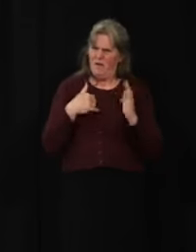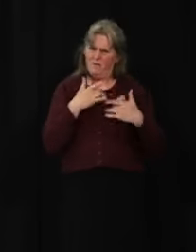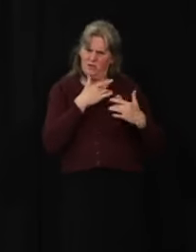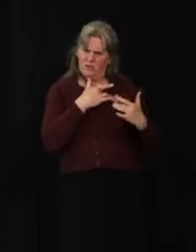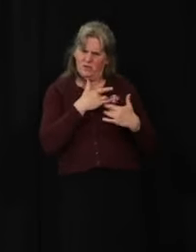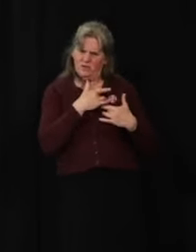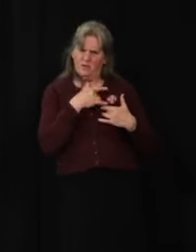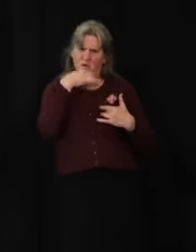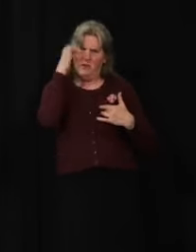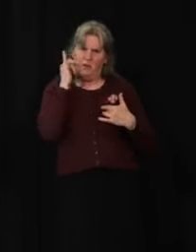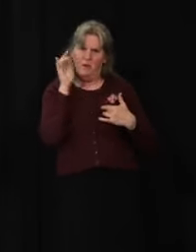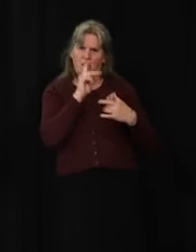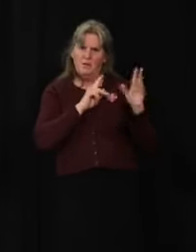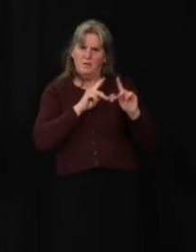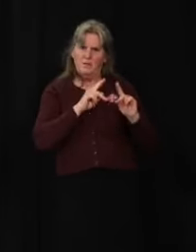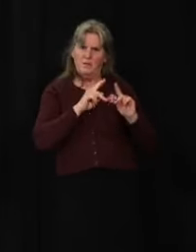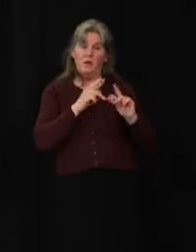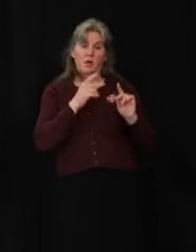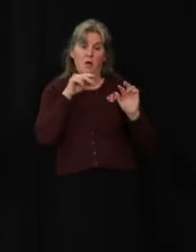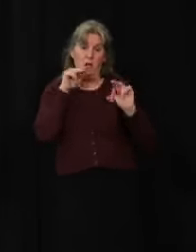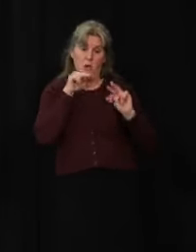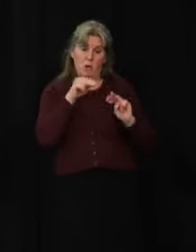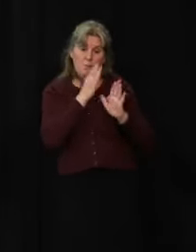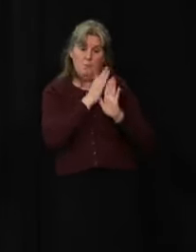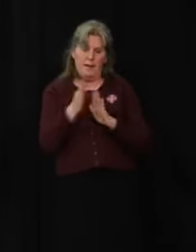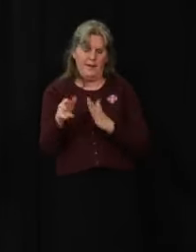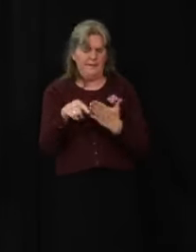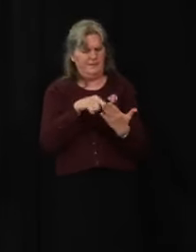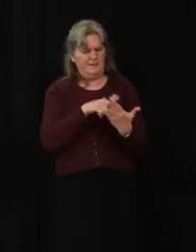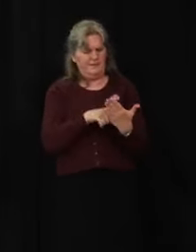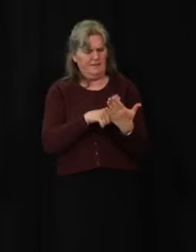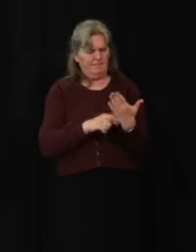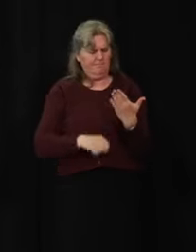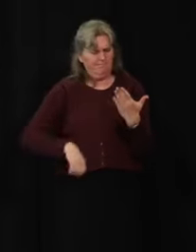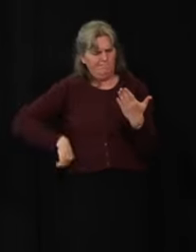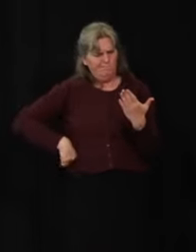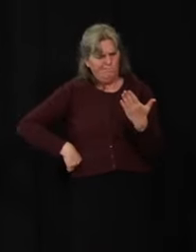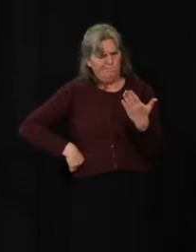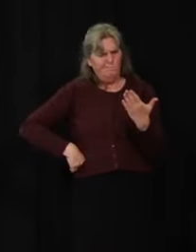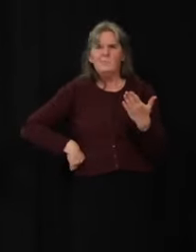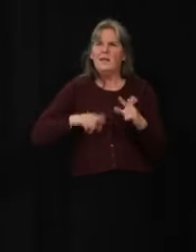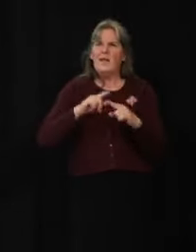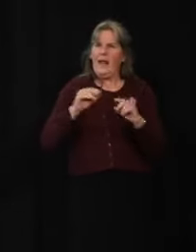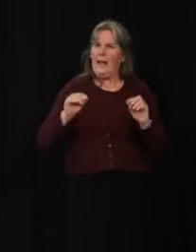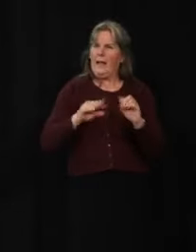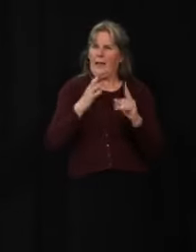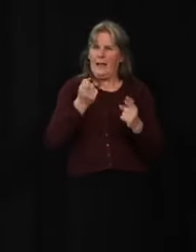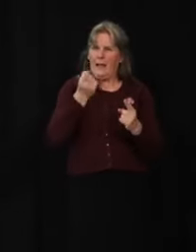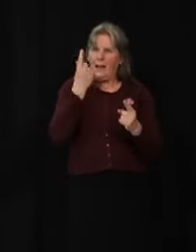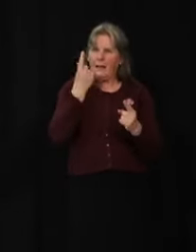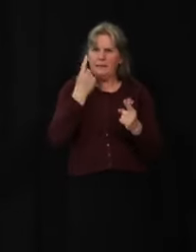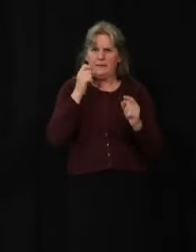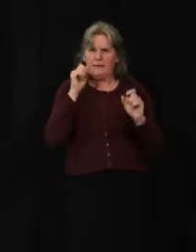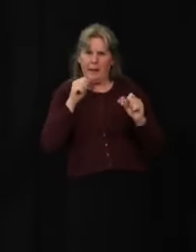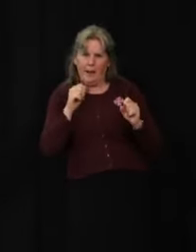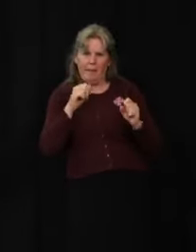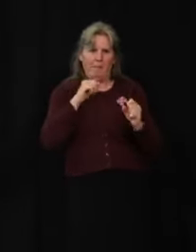So let's say we have something else going on, another communicable disease outbreak